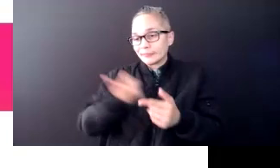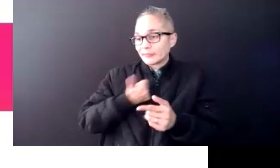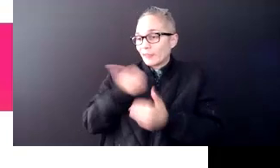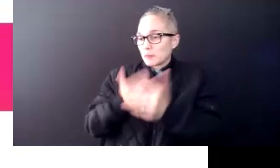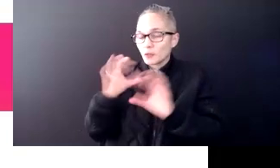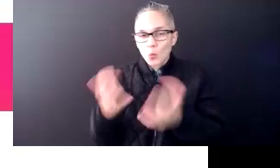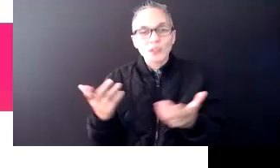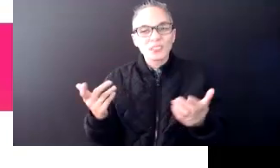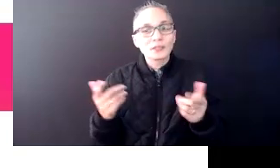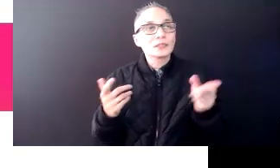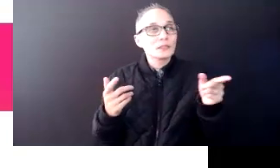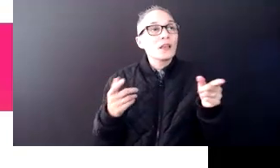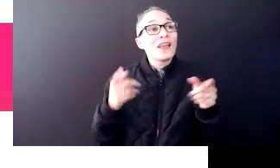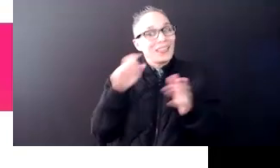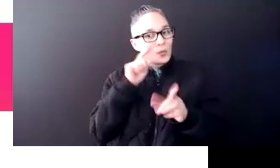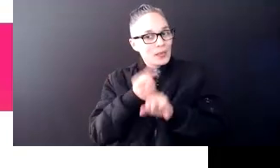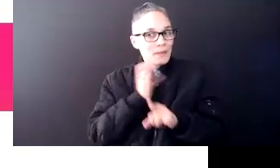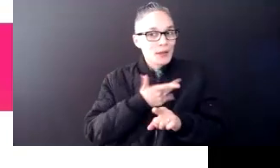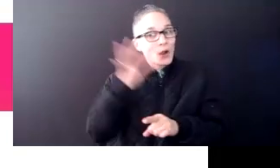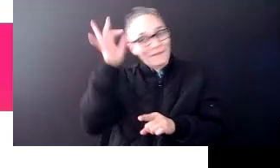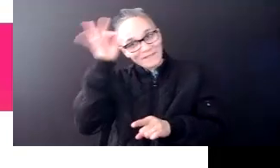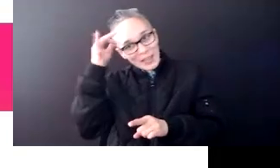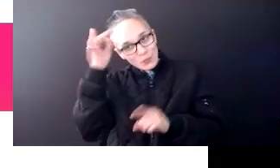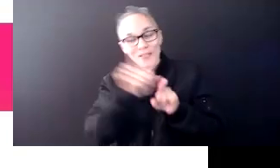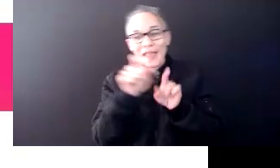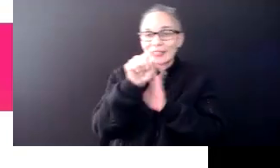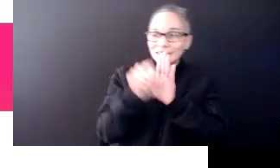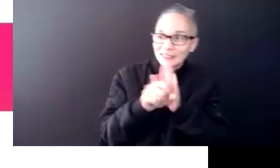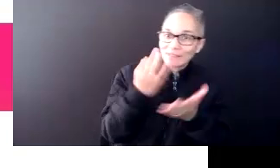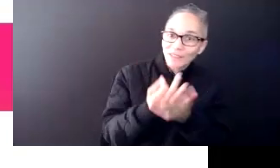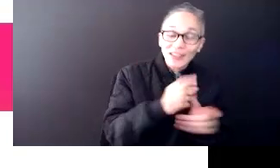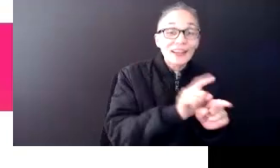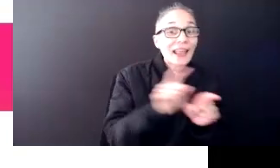for our federal and state funding and financial aid eligibility.